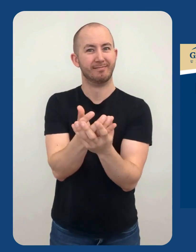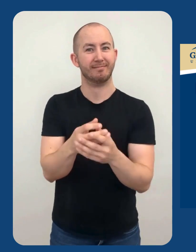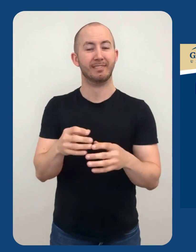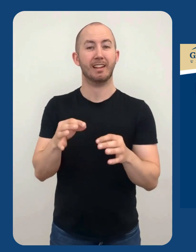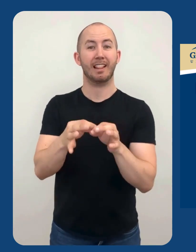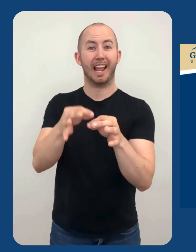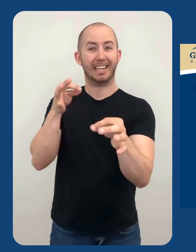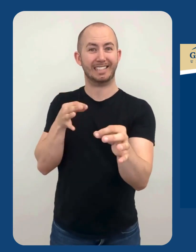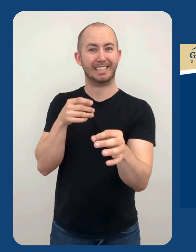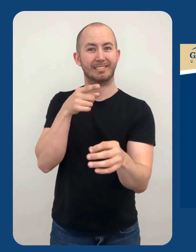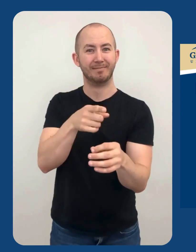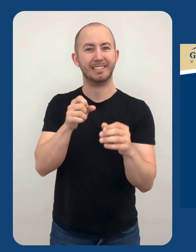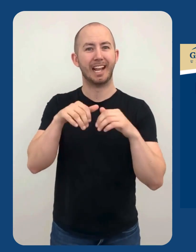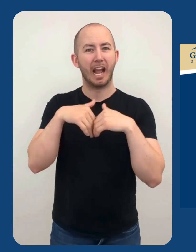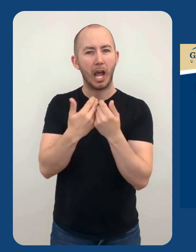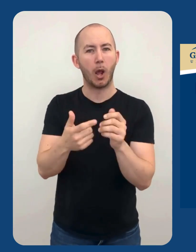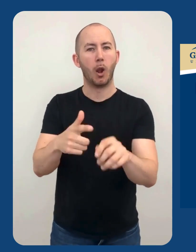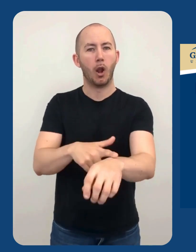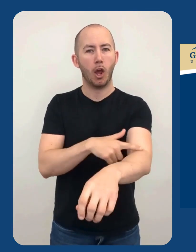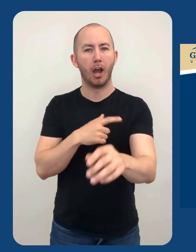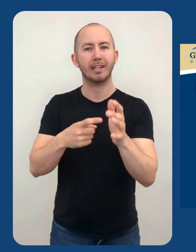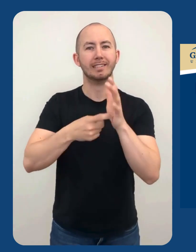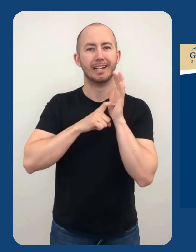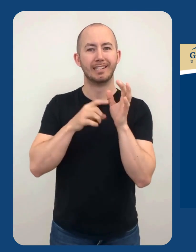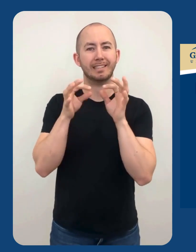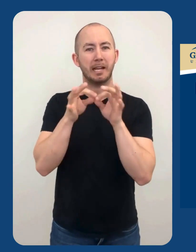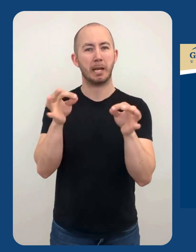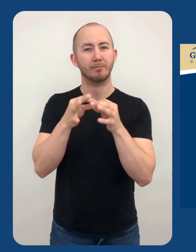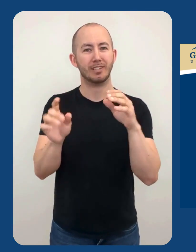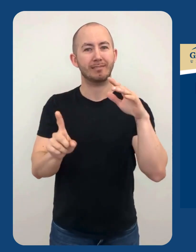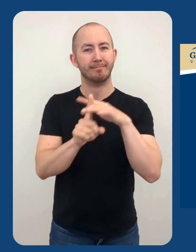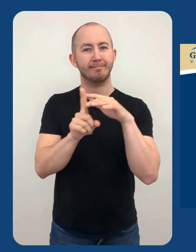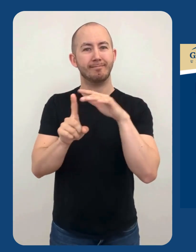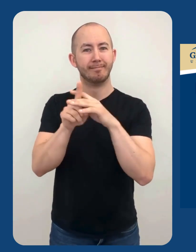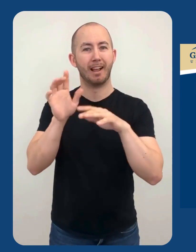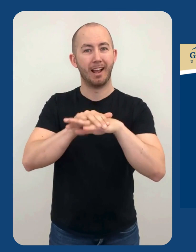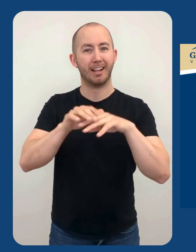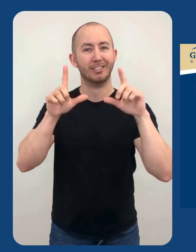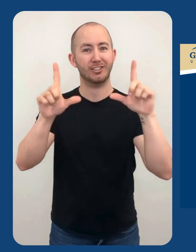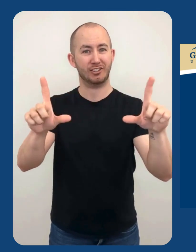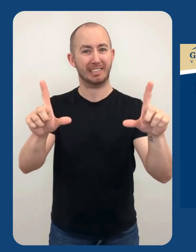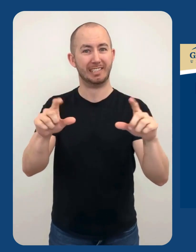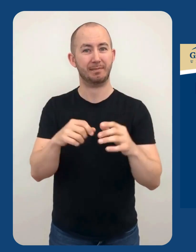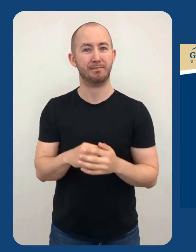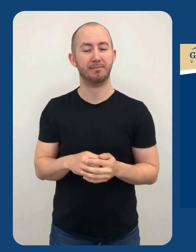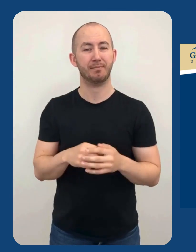Latency is how long it takes captions to appear on the screen.